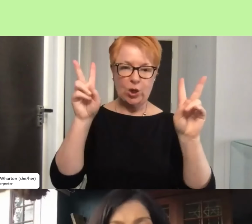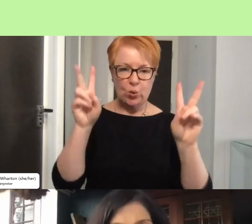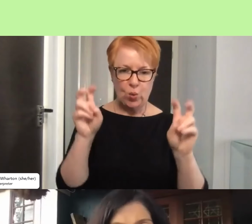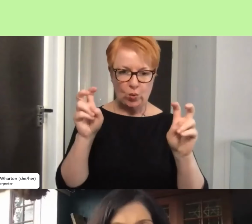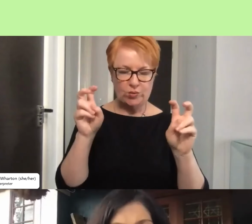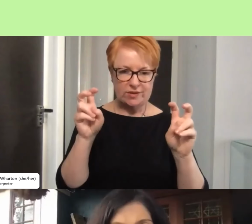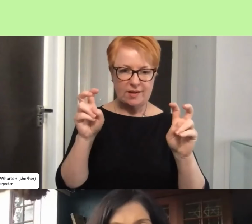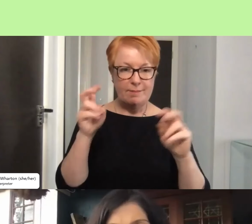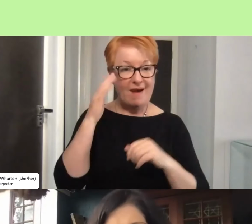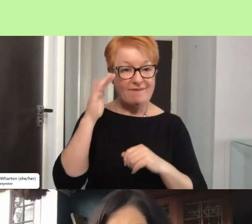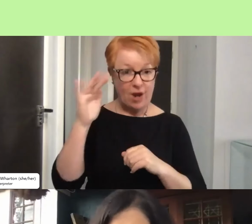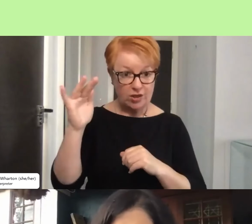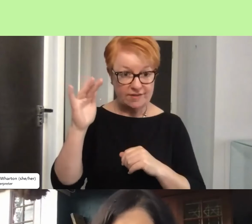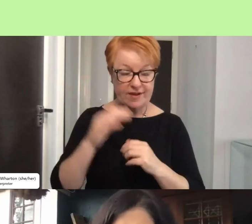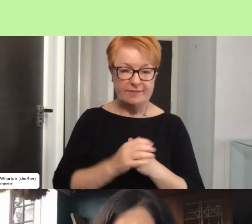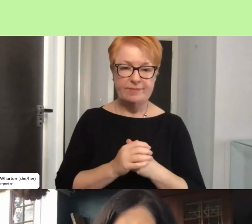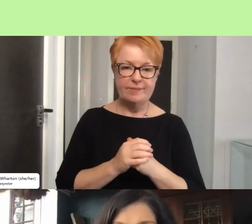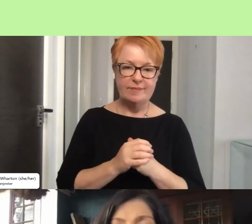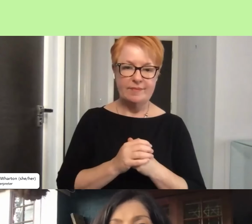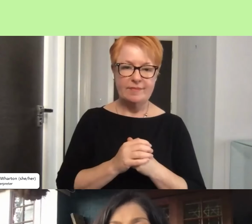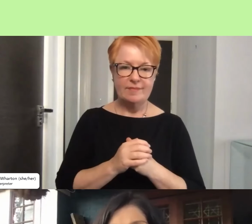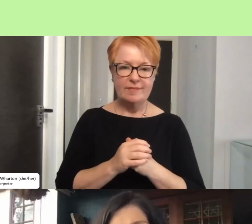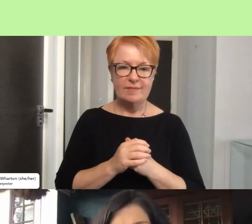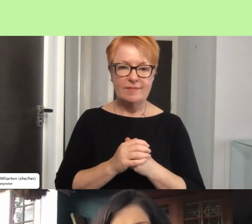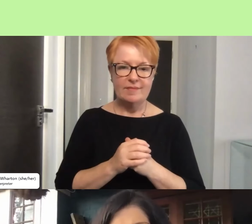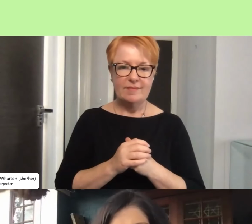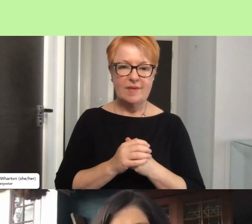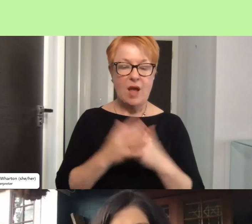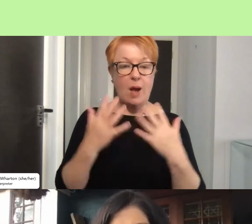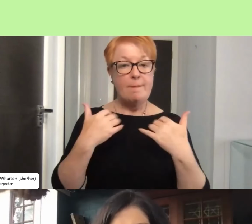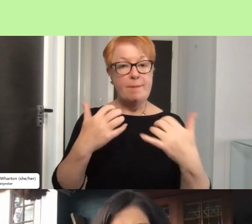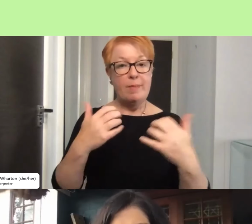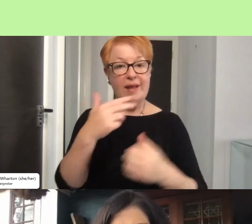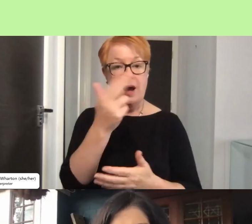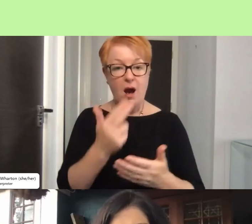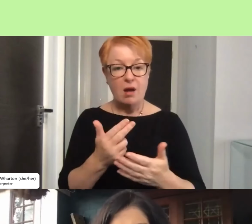and she says, “When you enter the scene in public art, you change the scene.